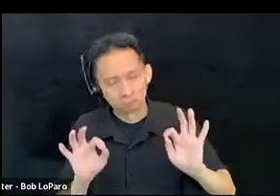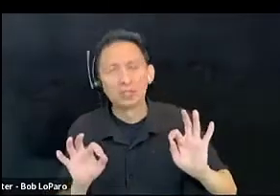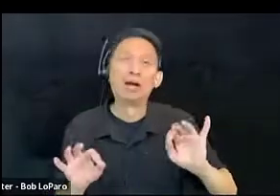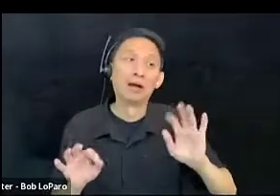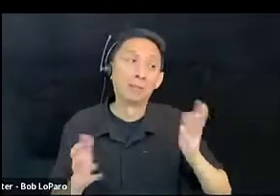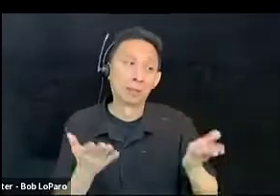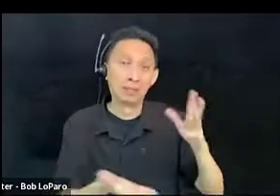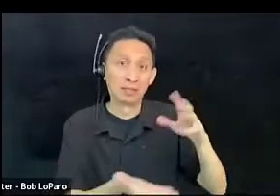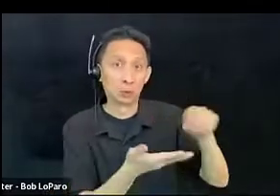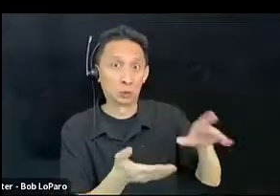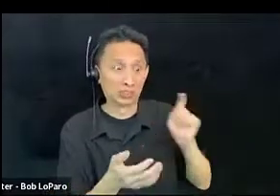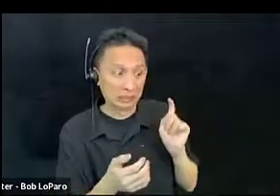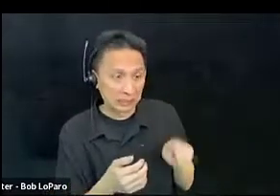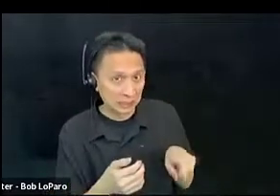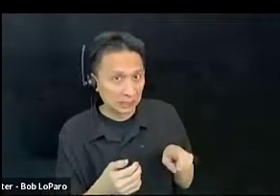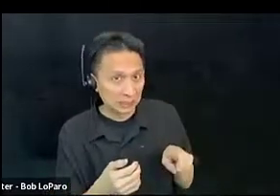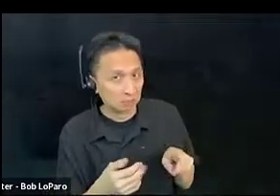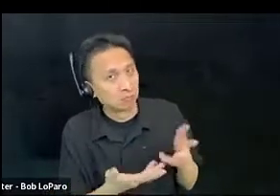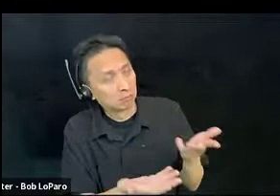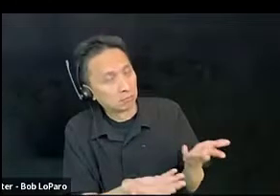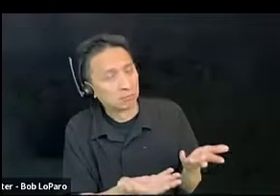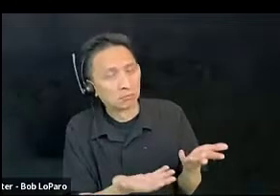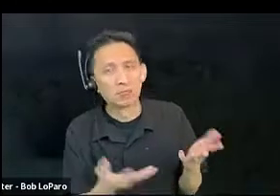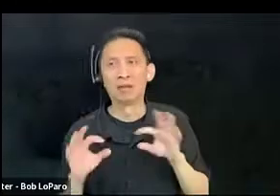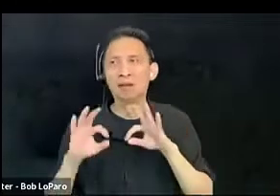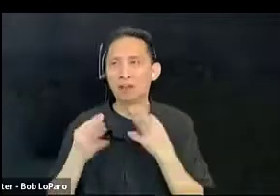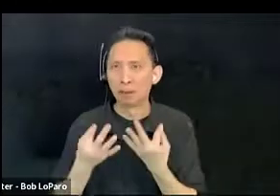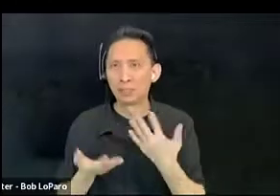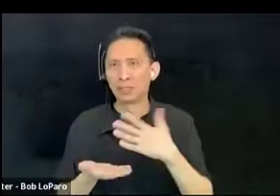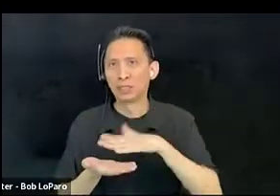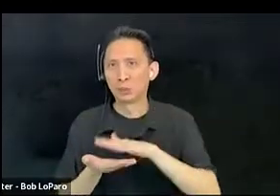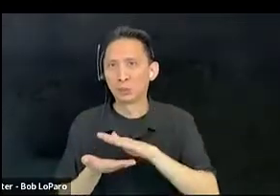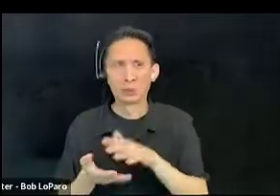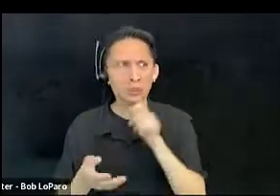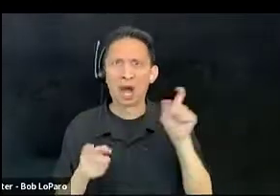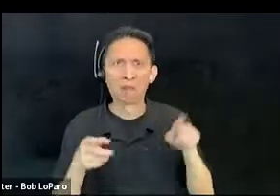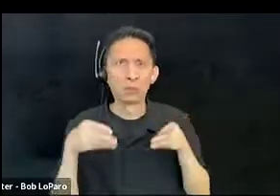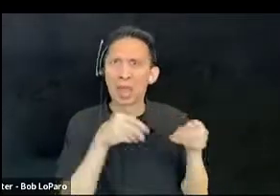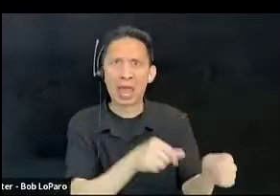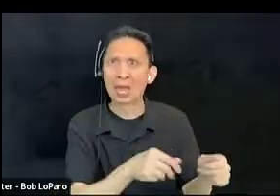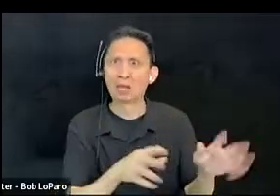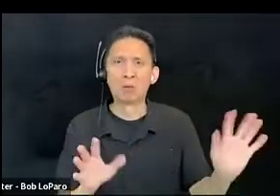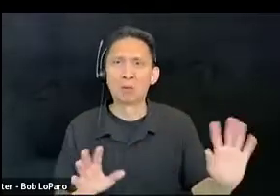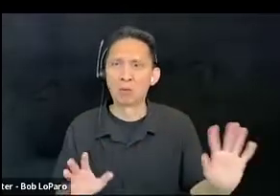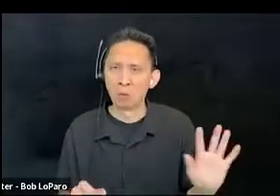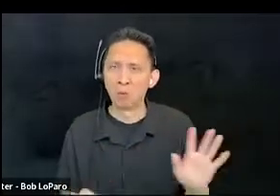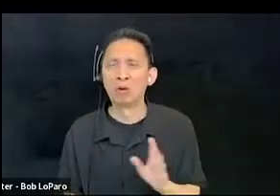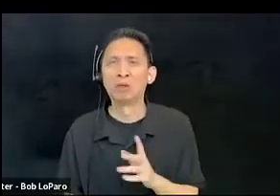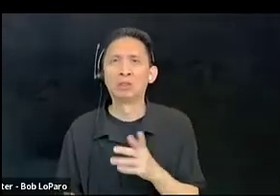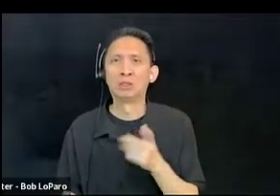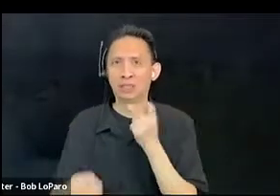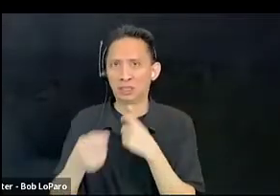then the family and the school should not have to pay for it. It's really that's something that you would obtain